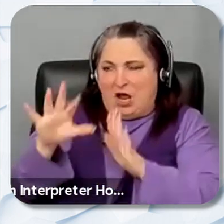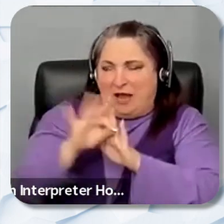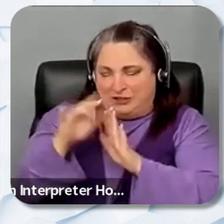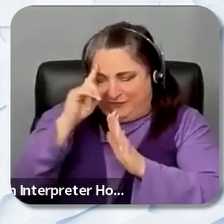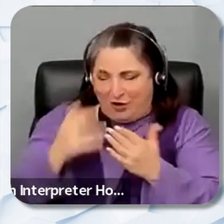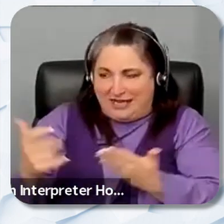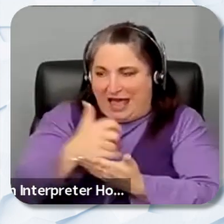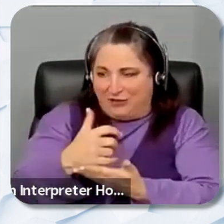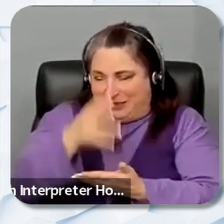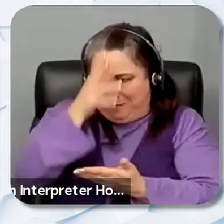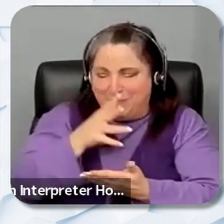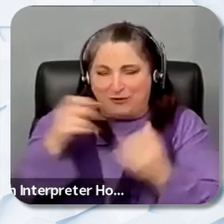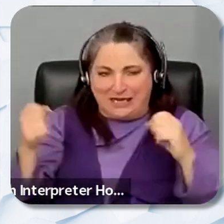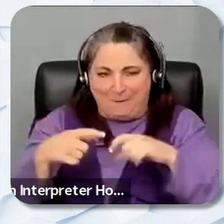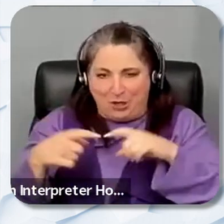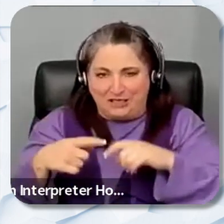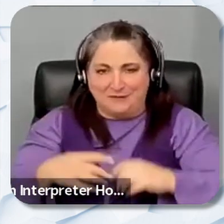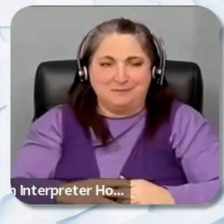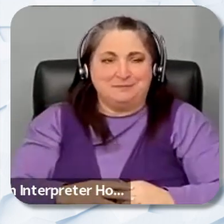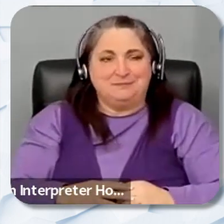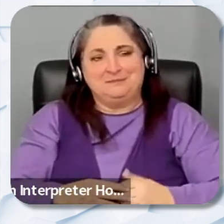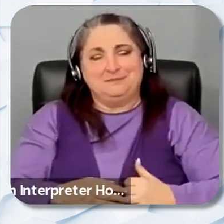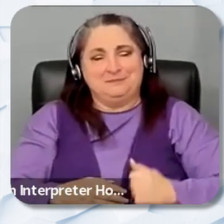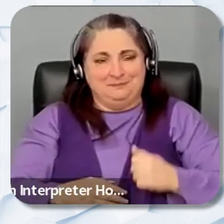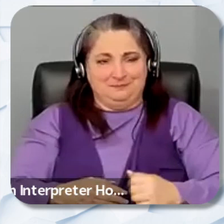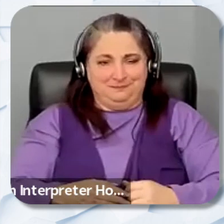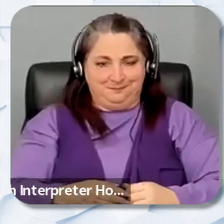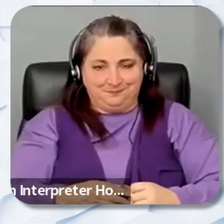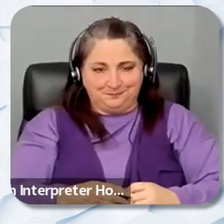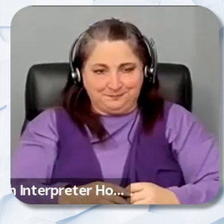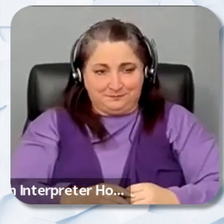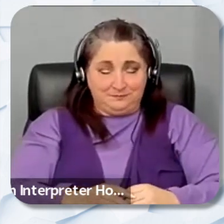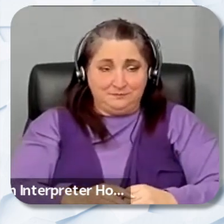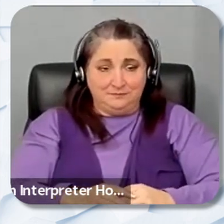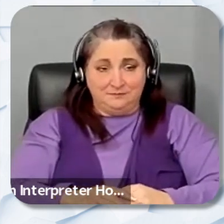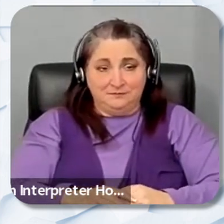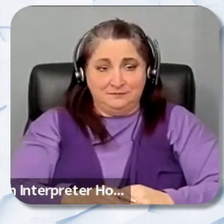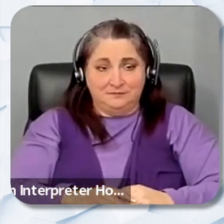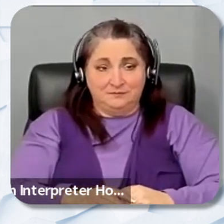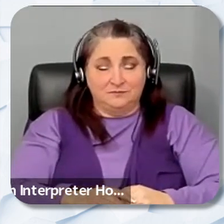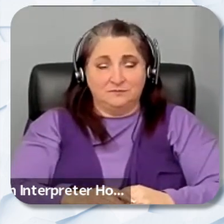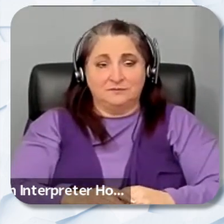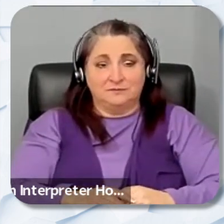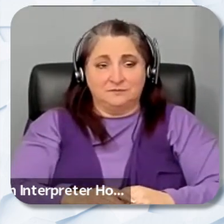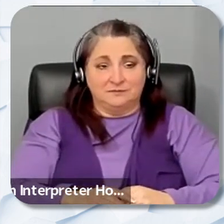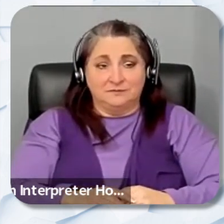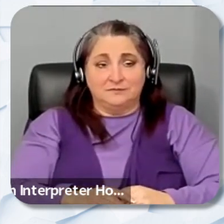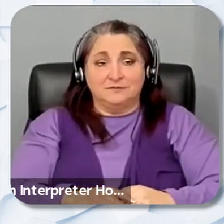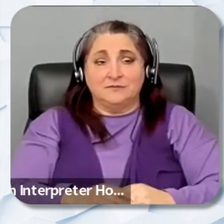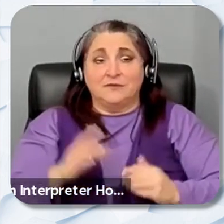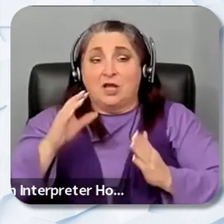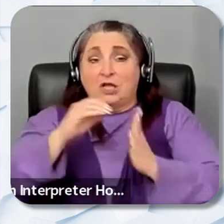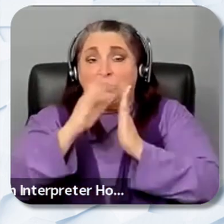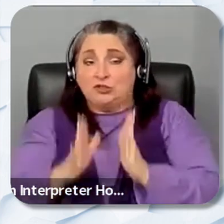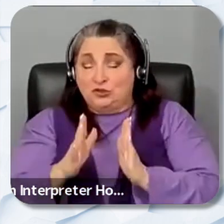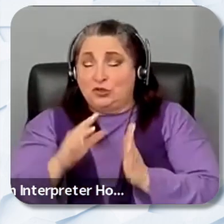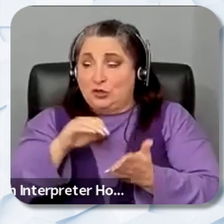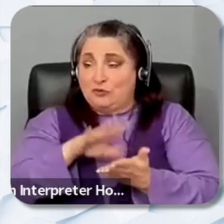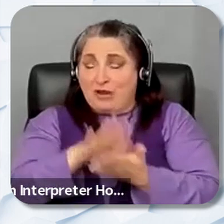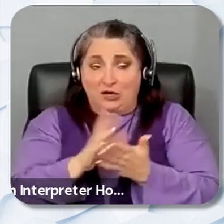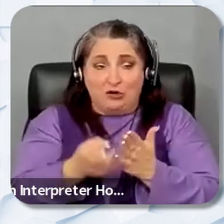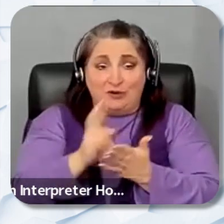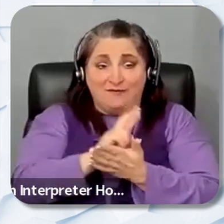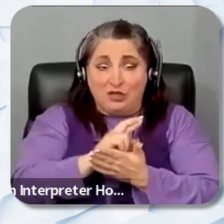parent input. Great. The student record review training. The student record review training